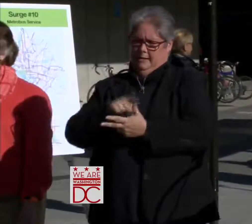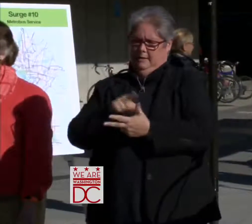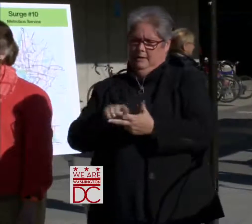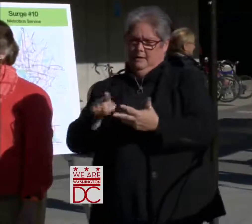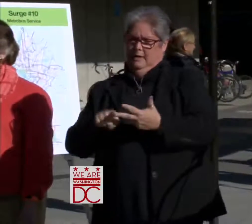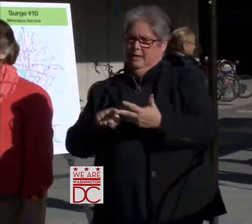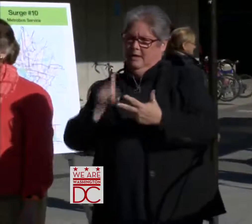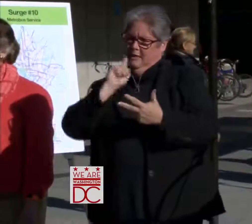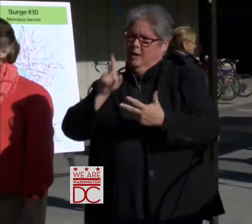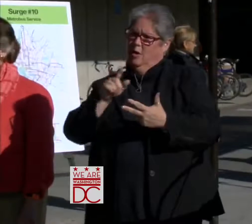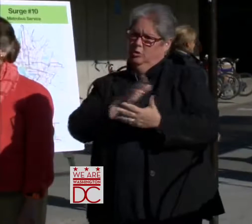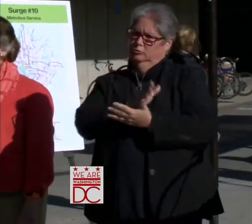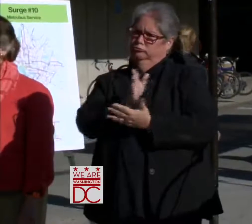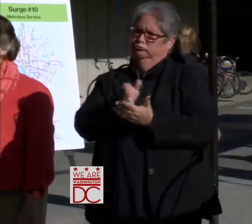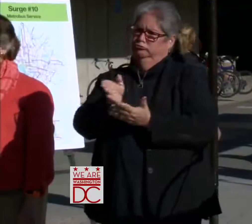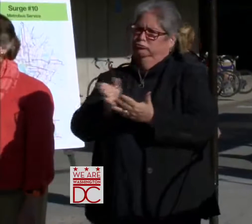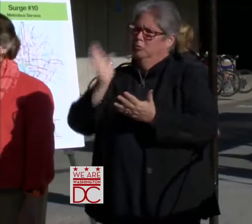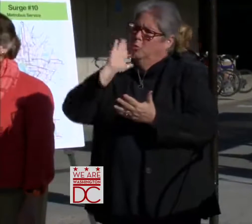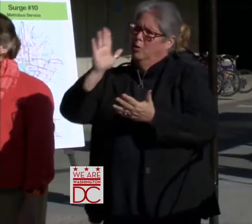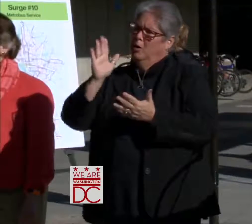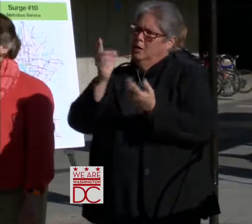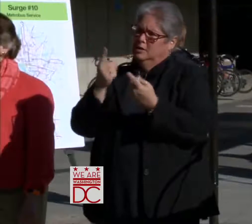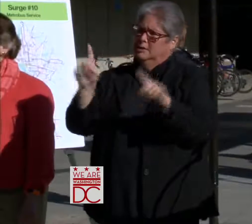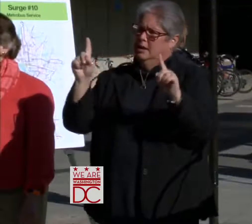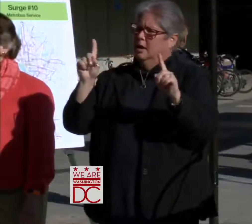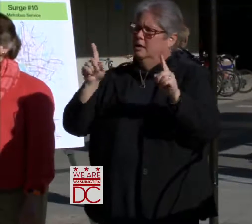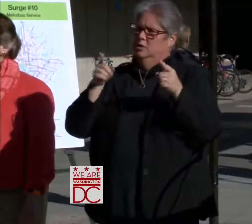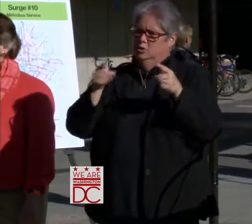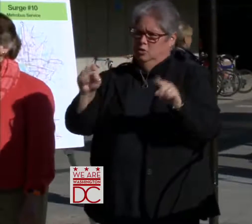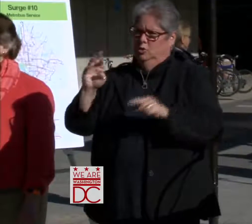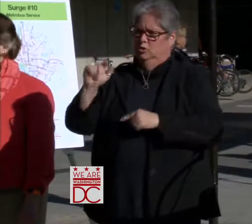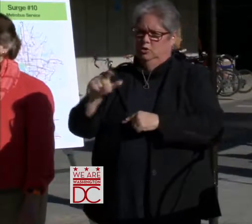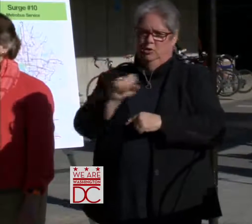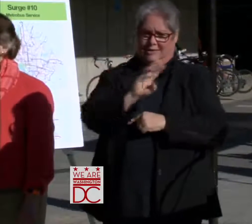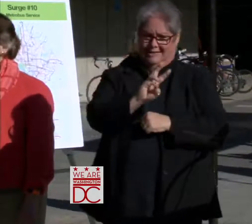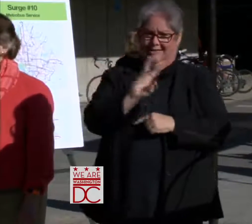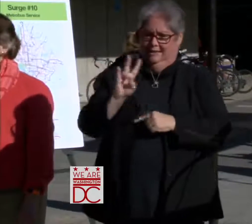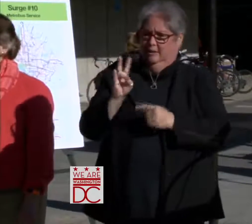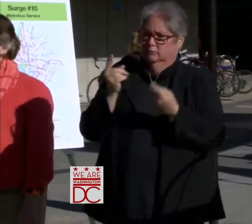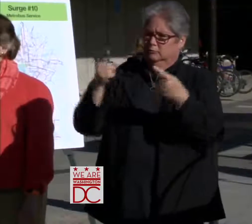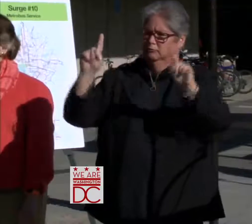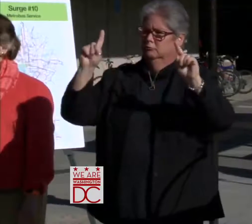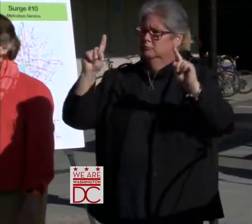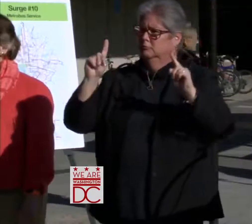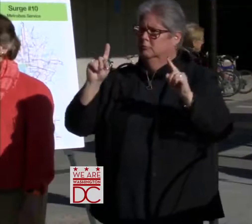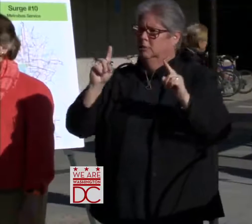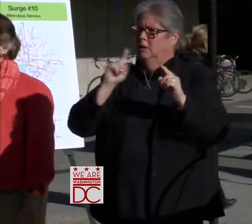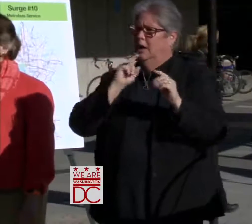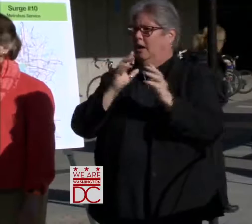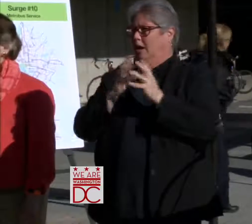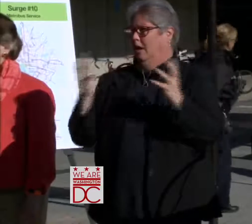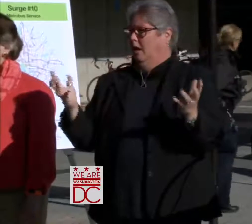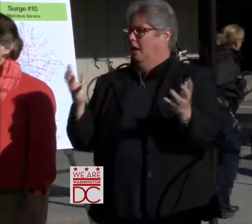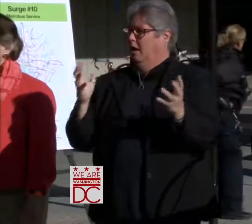HIGHLY SUCCESSFUL DURING SURGE 6 AND 7 WHICH HAD TREMENDOUS